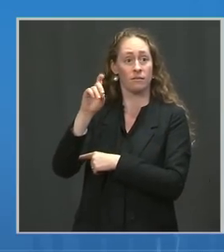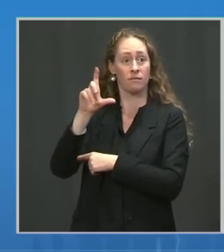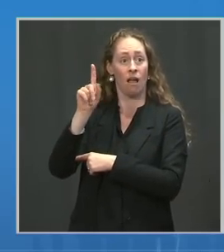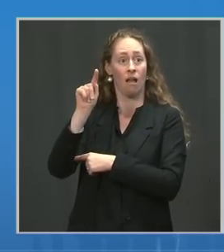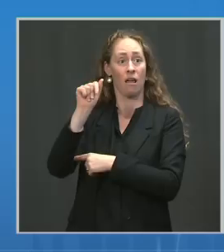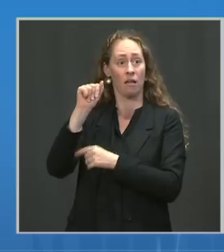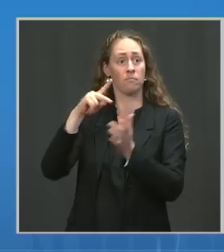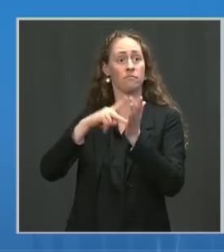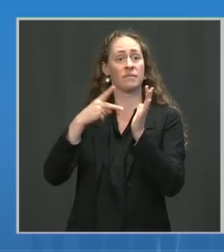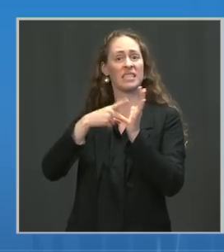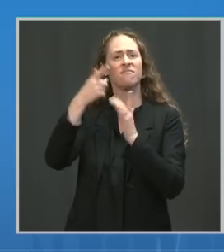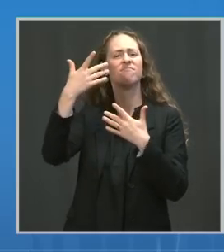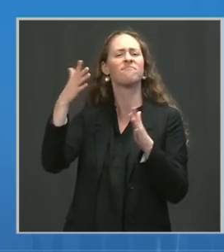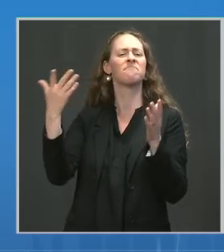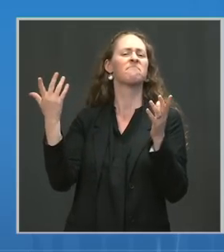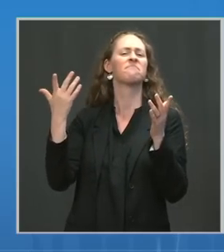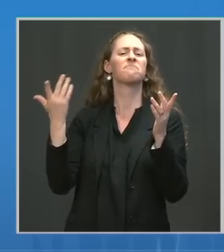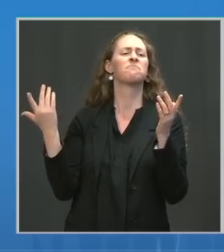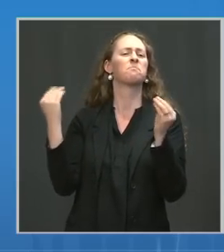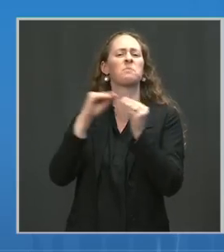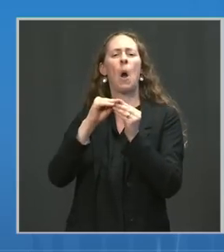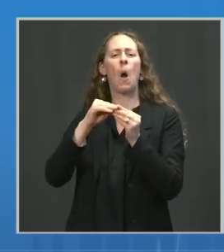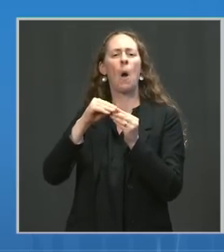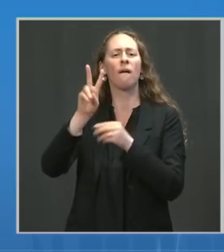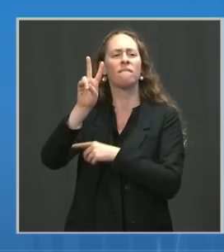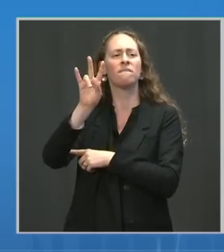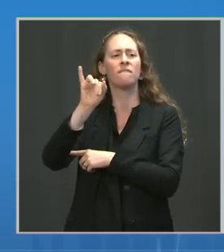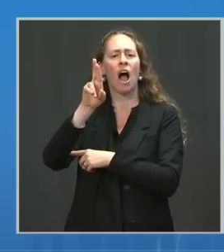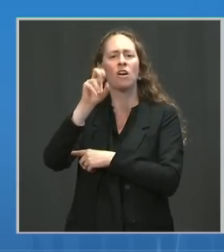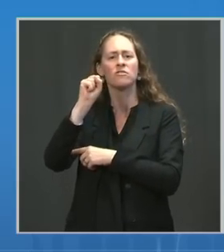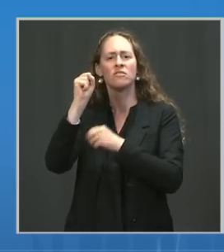have a larger burden of virus that they can spread to others.